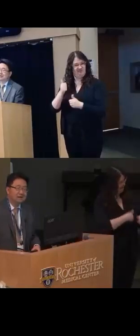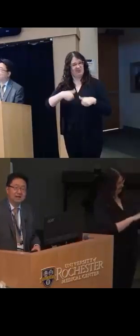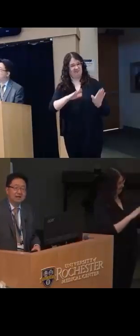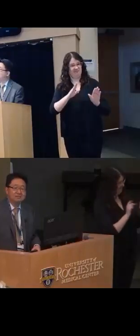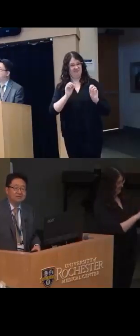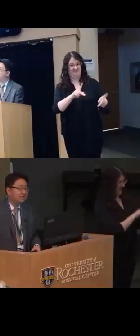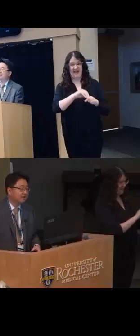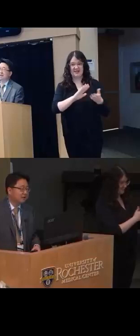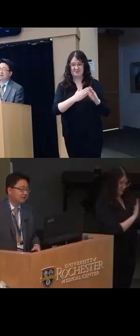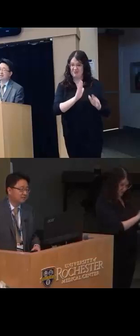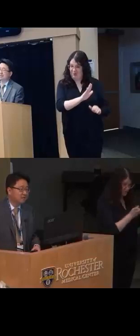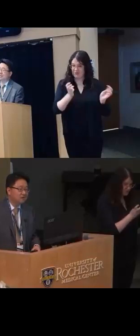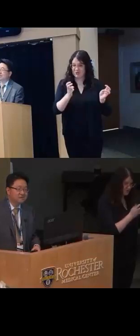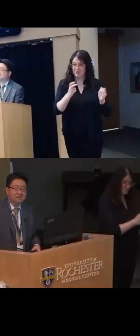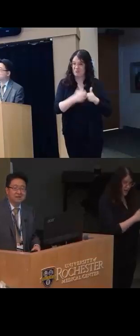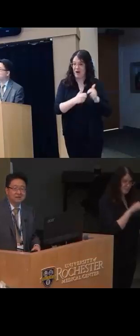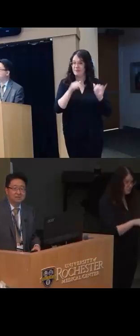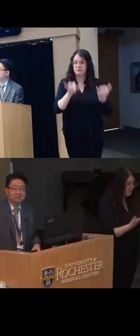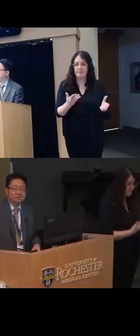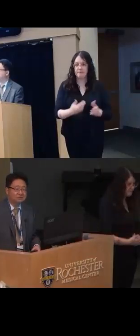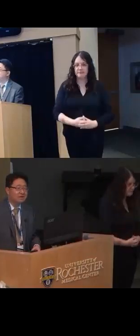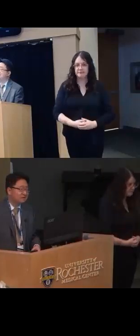are they really the role of Psychiatry to address